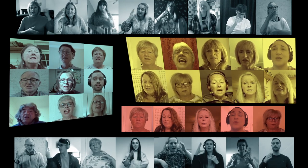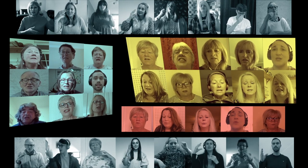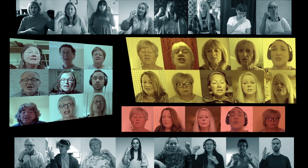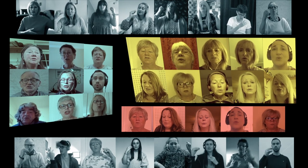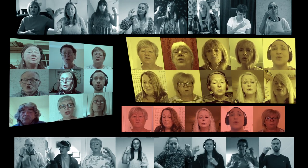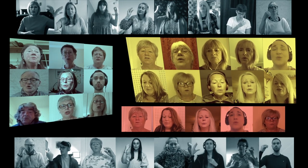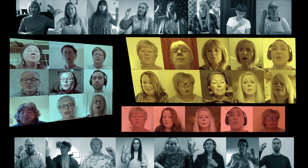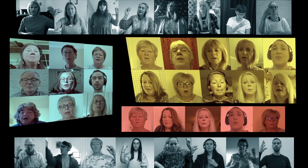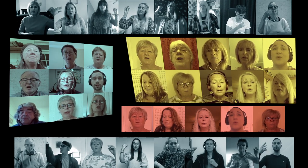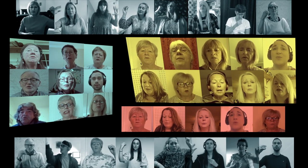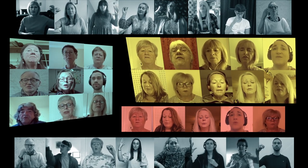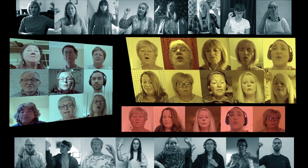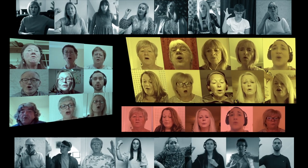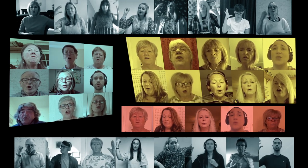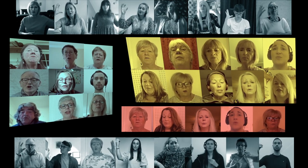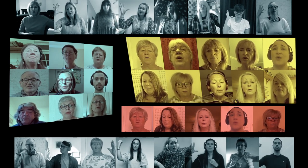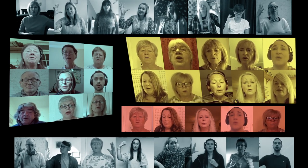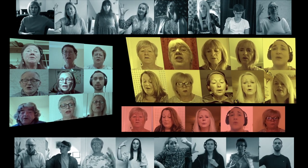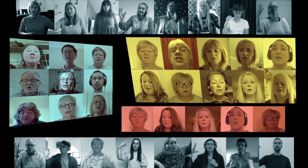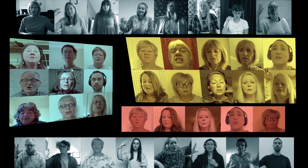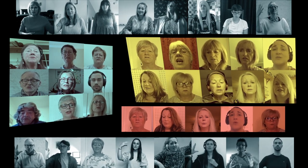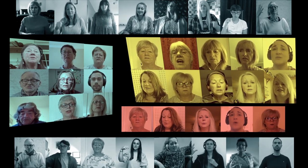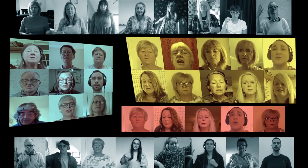Tend to the bubble before the burst